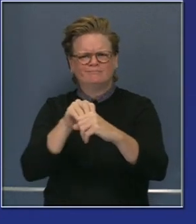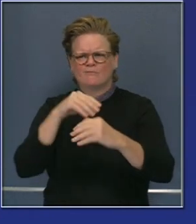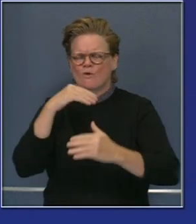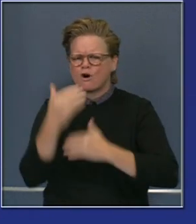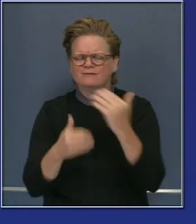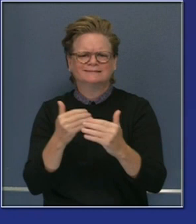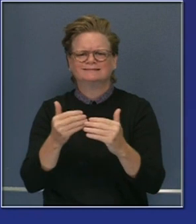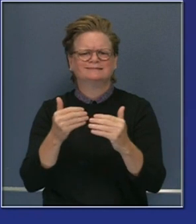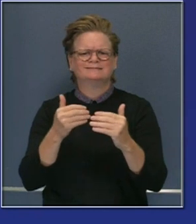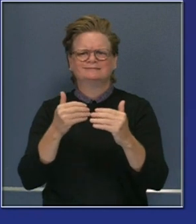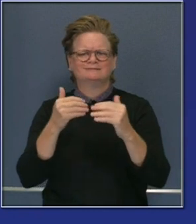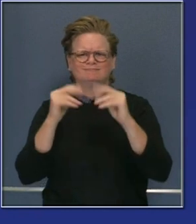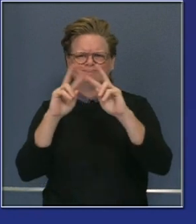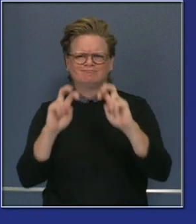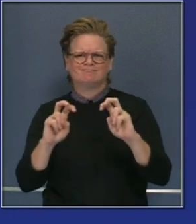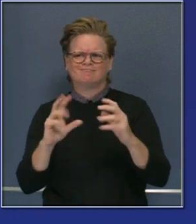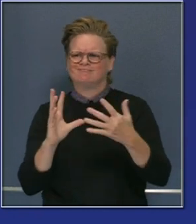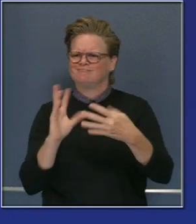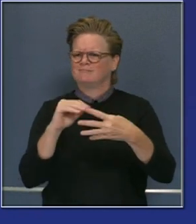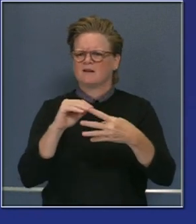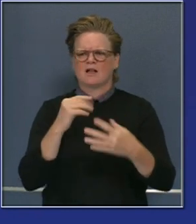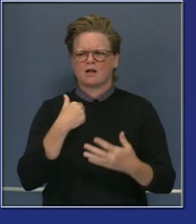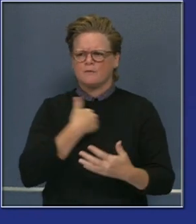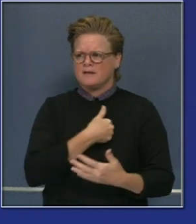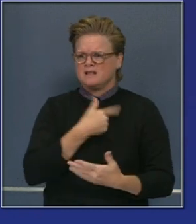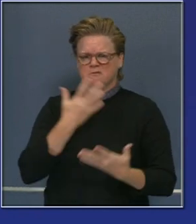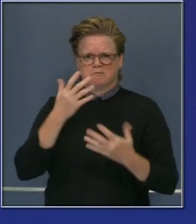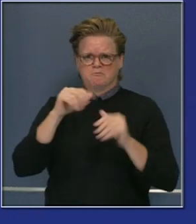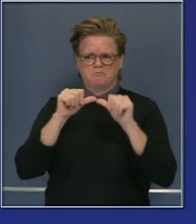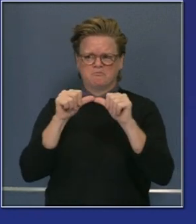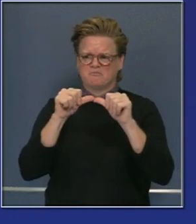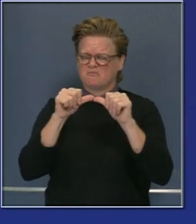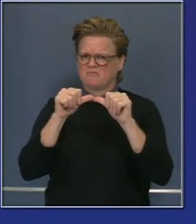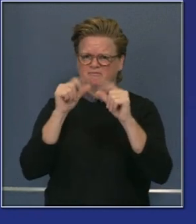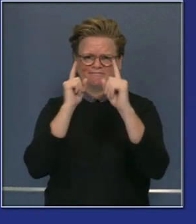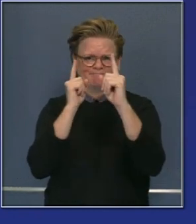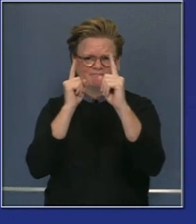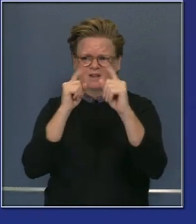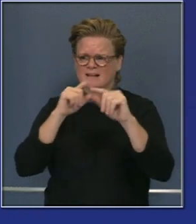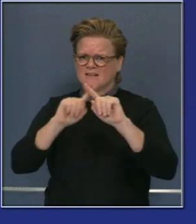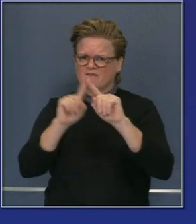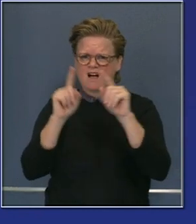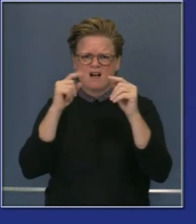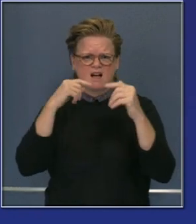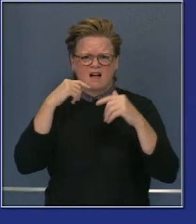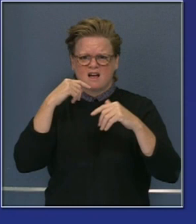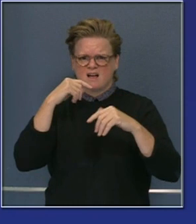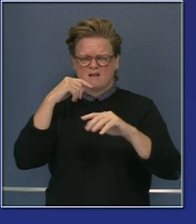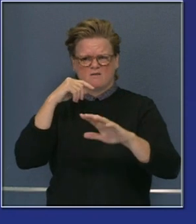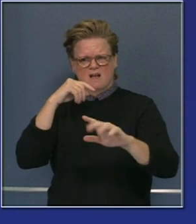STATE OF CALIFORNIA AND THIS IS A DYNAMIC PROCESS AND ITS AN INTERIM PROCESS AND WE ARE NOT